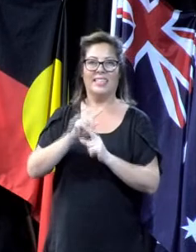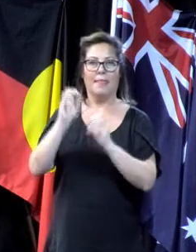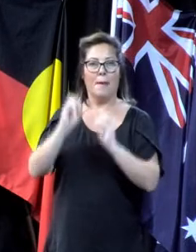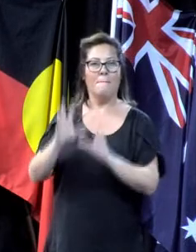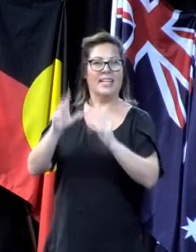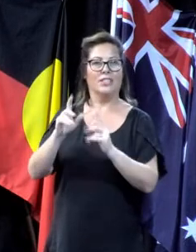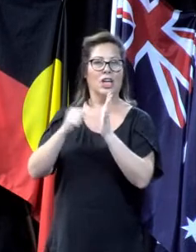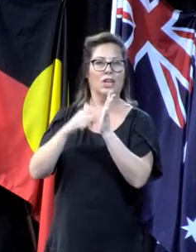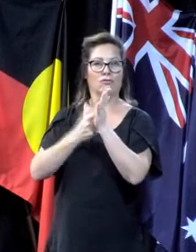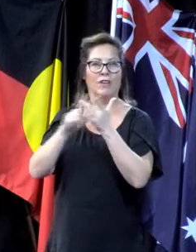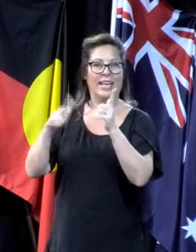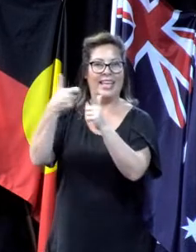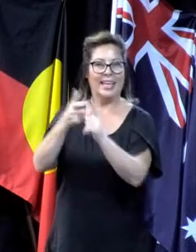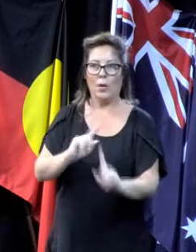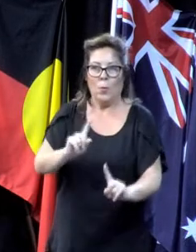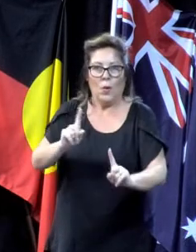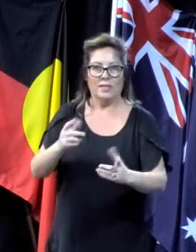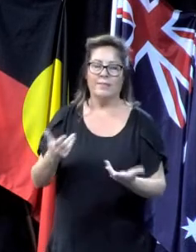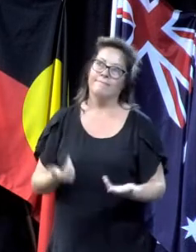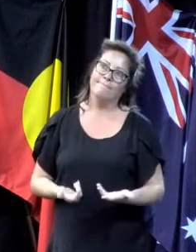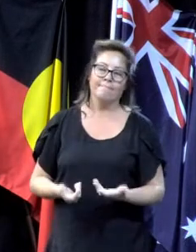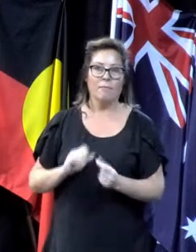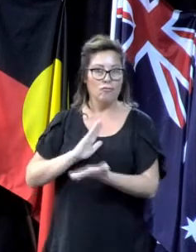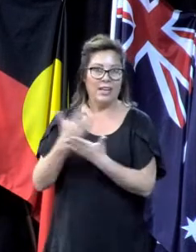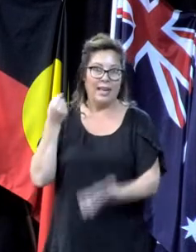Ultimately, it comes down to culture and leadership.